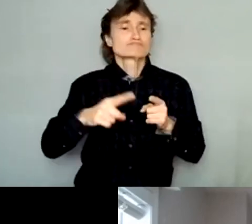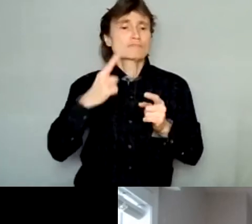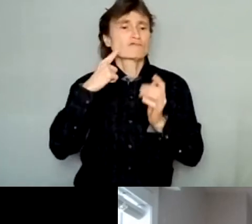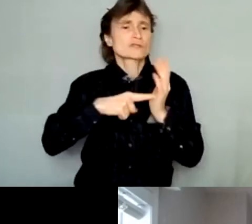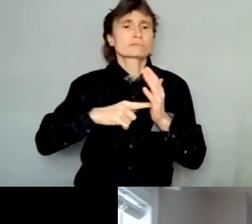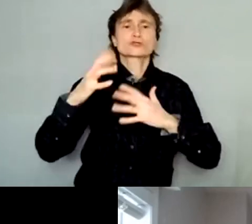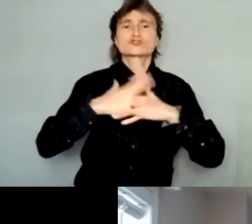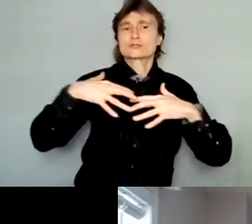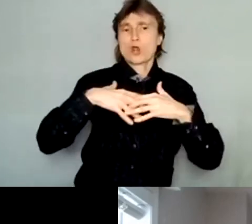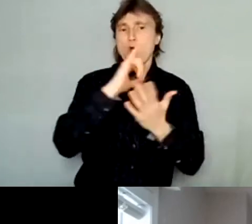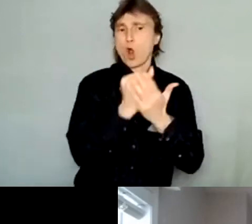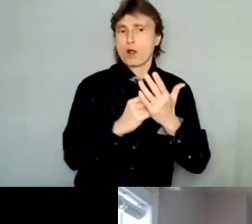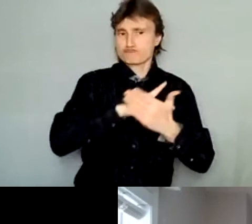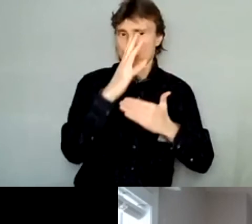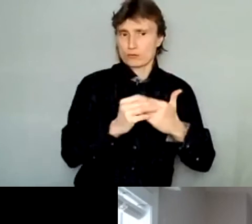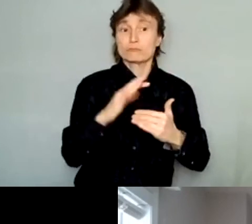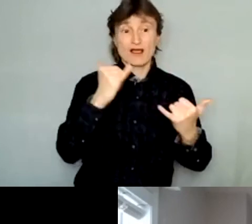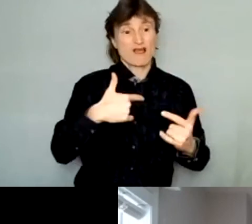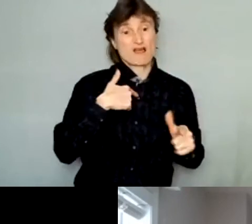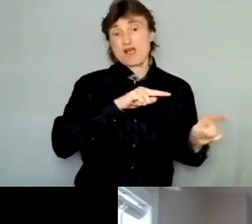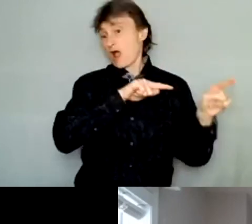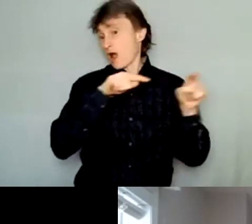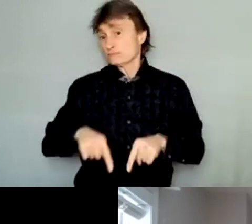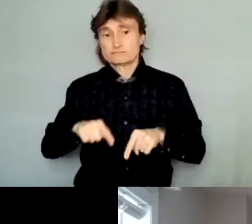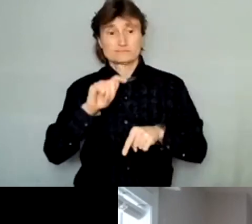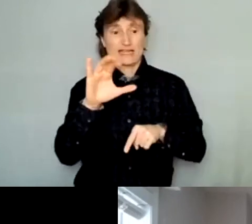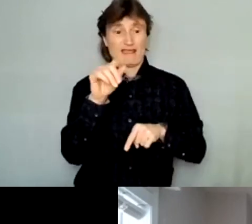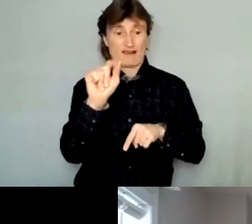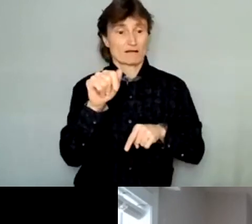So I'm, again I'm very honoured to be starting at the public art program on behalf of Calgarians